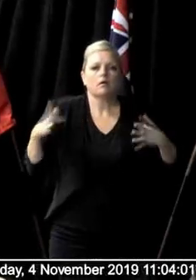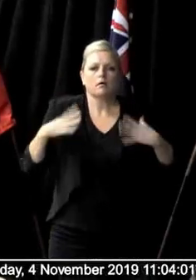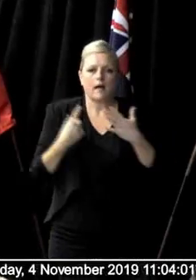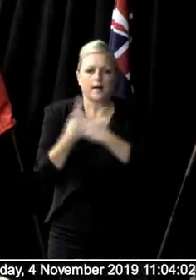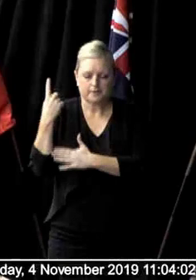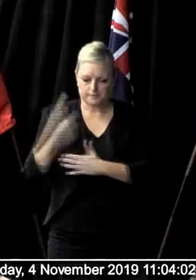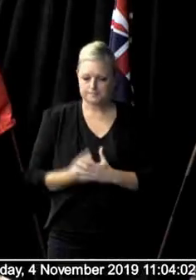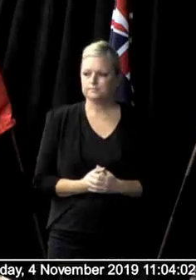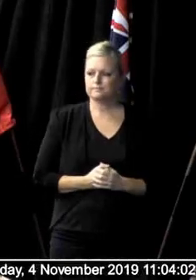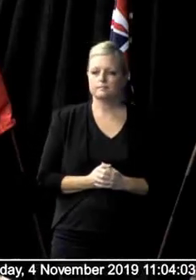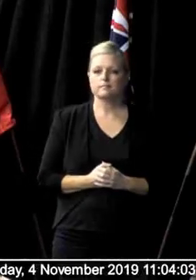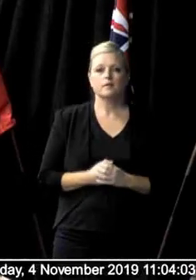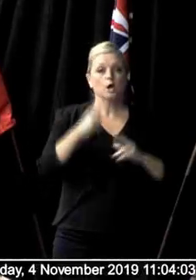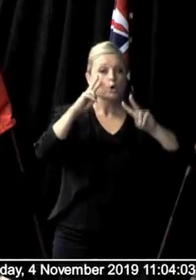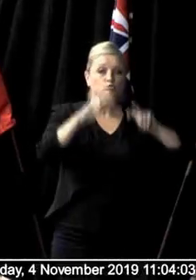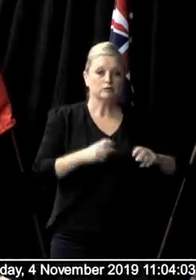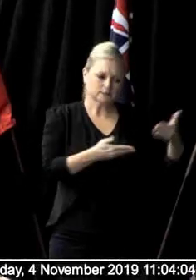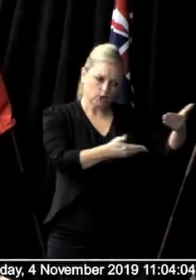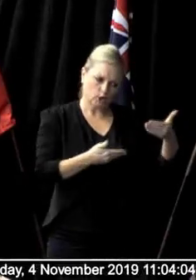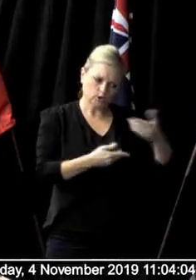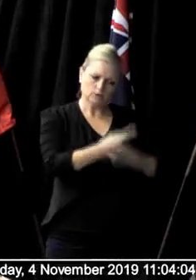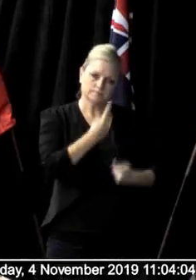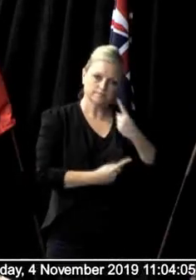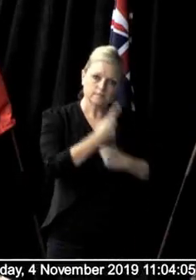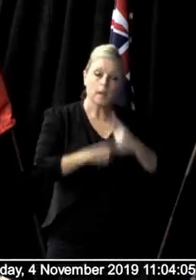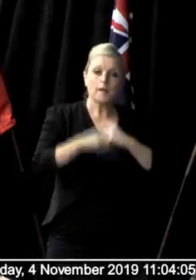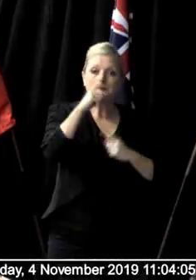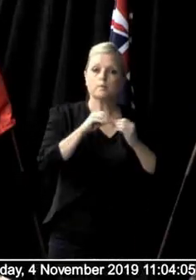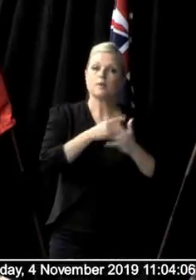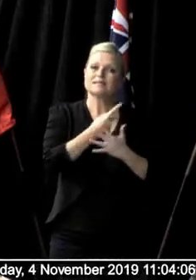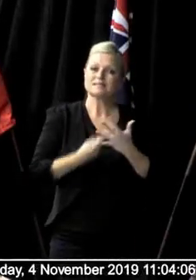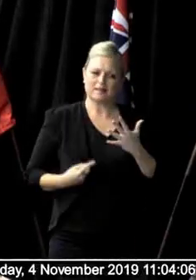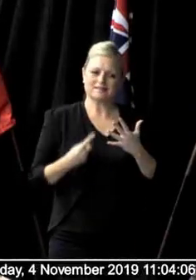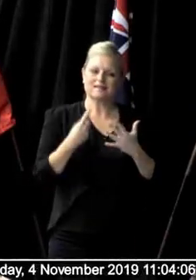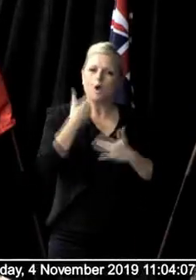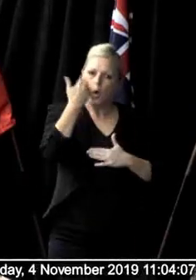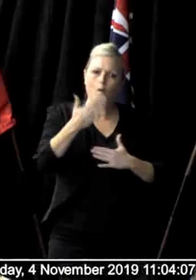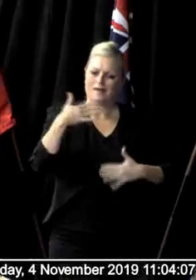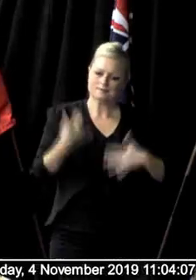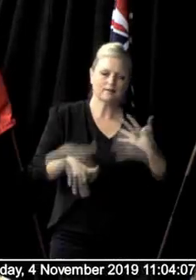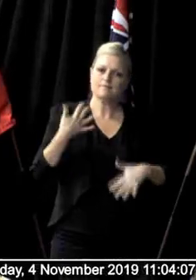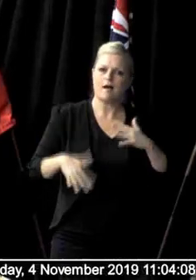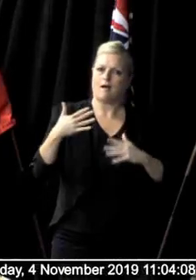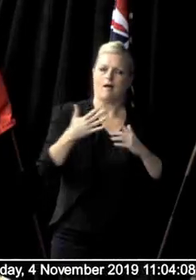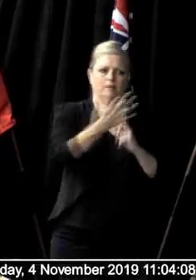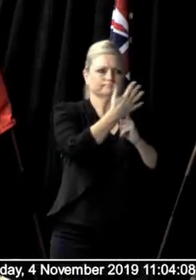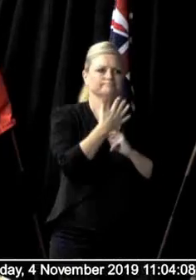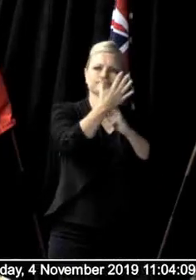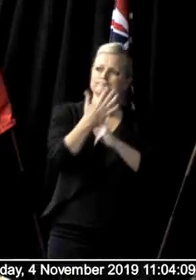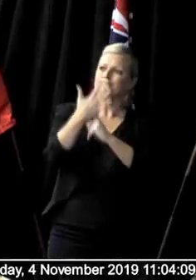Research also indicates that people with disability continue to be subject to violence, abuse and neglect in the education setting.